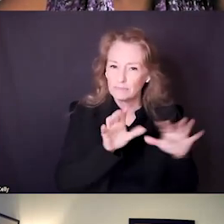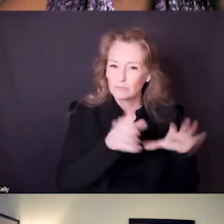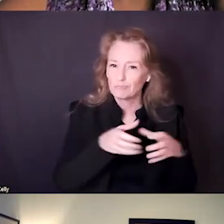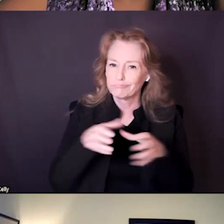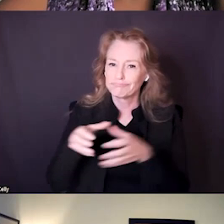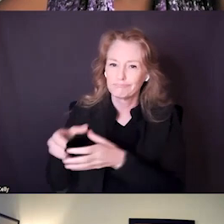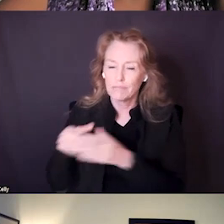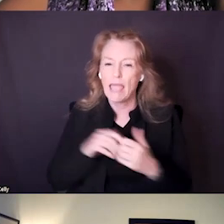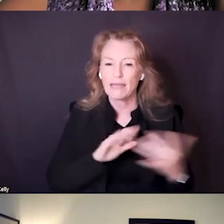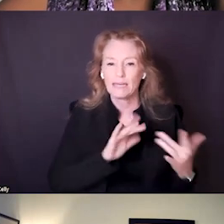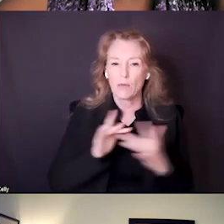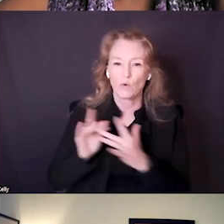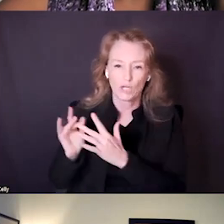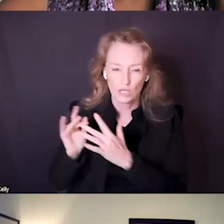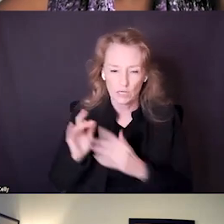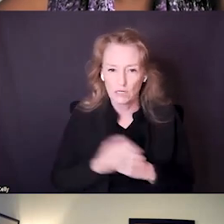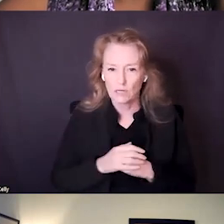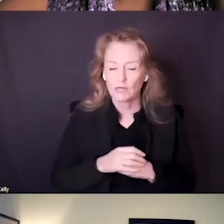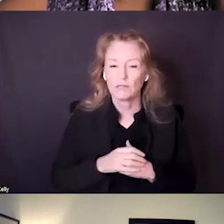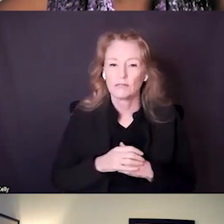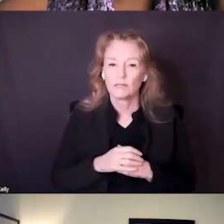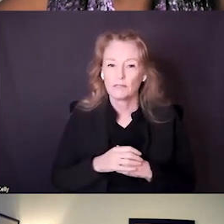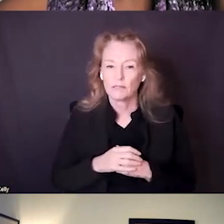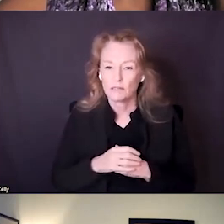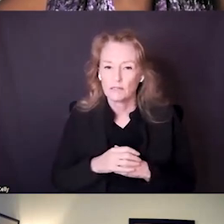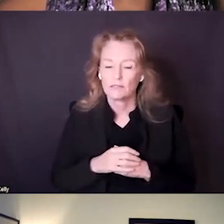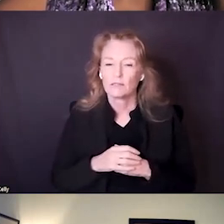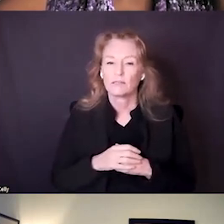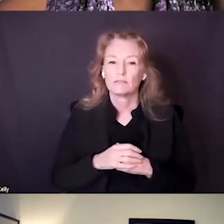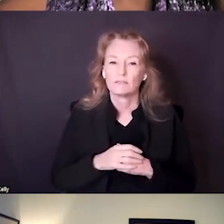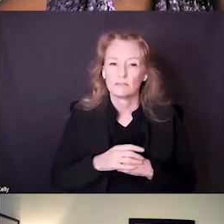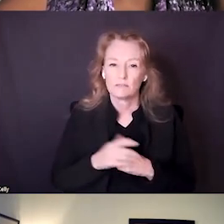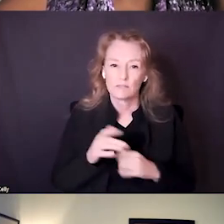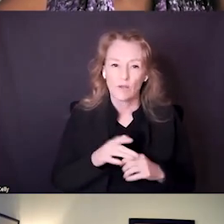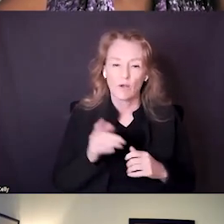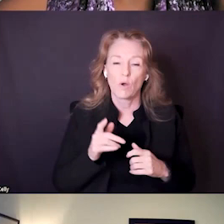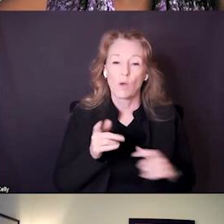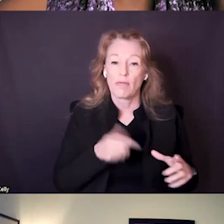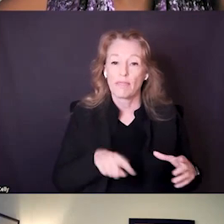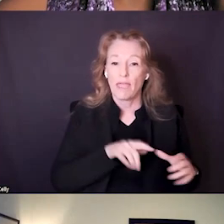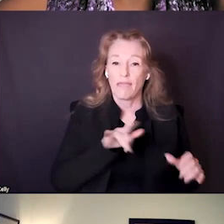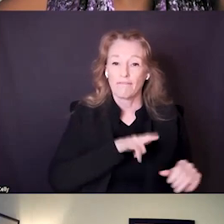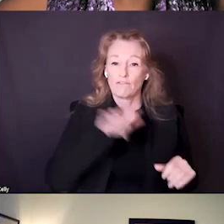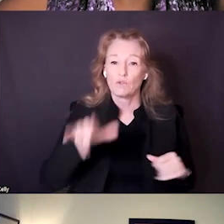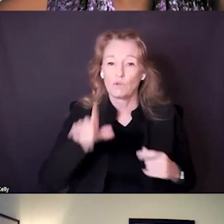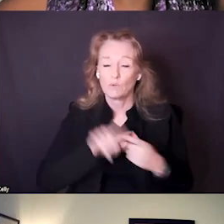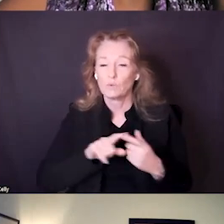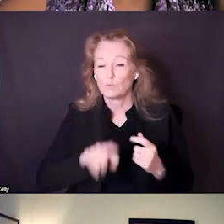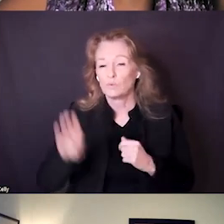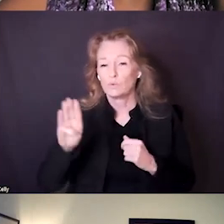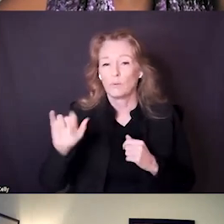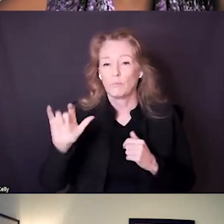WE FLEW OUT TO BALTIMORE AND SEEING THE TEAMS BEING RELAXED AND COMFORTABLE WITH